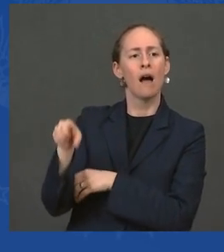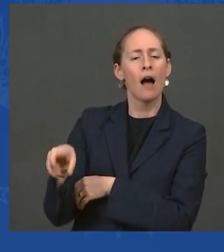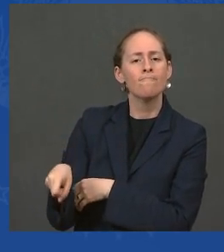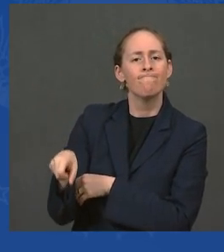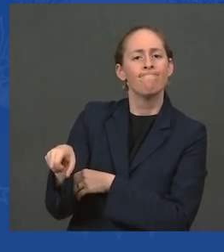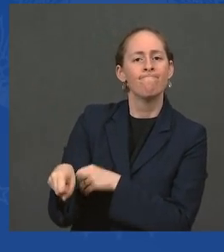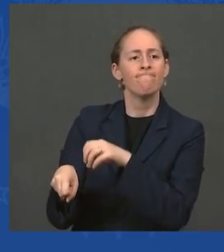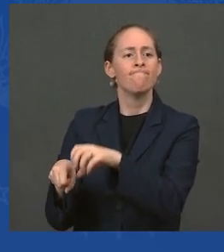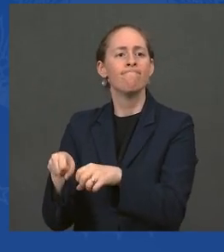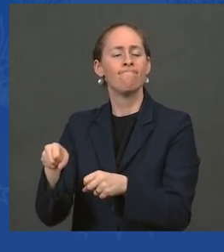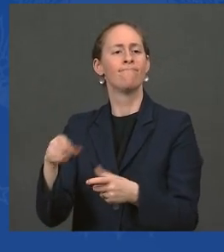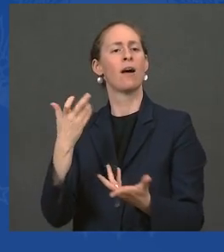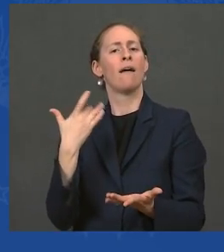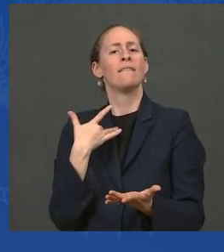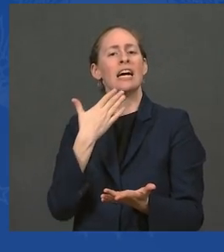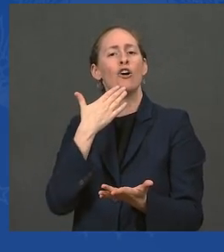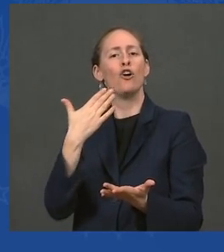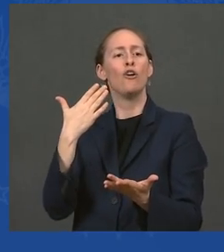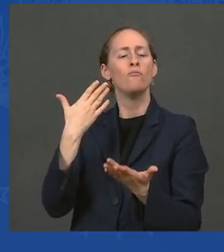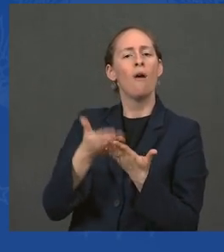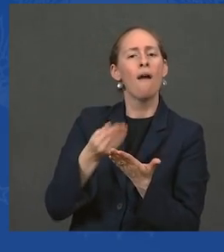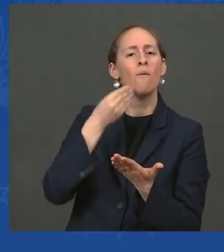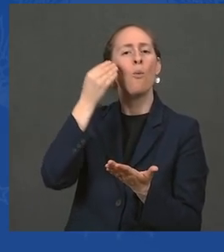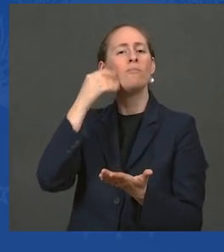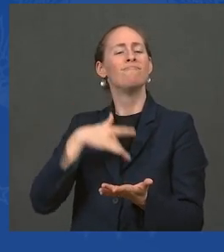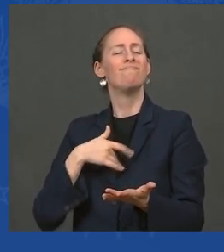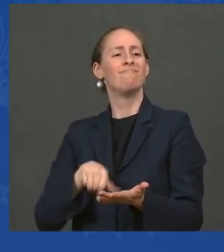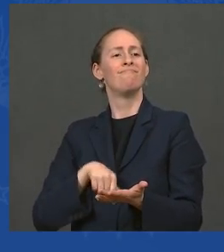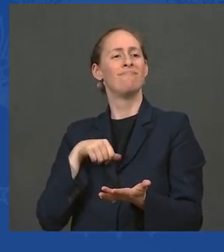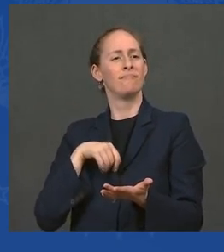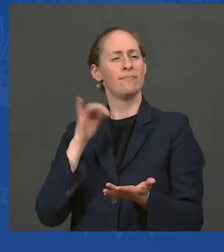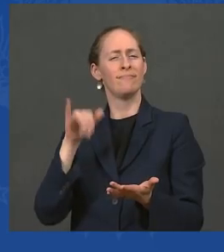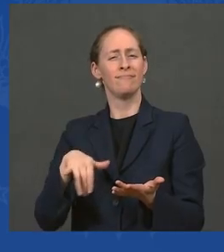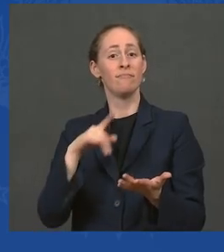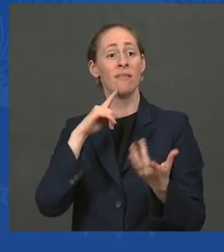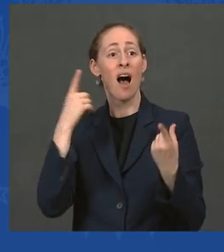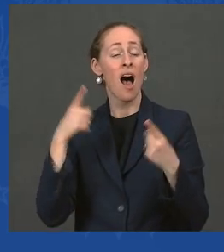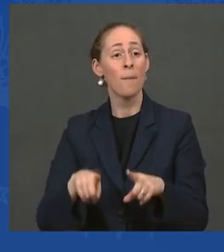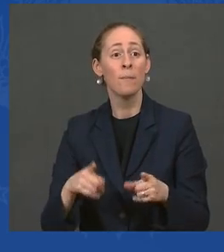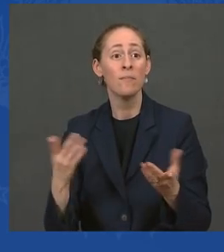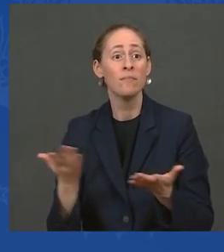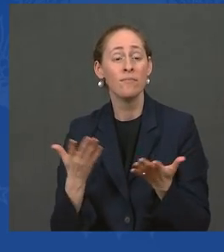Quite frankly, what we found is that this is more popular than anything else I'm proposing.